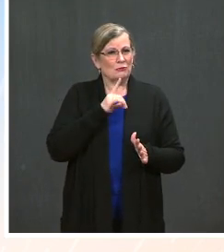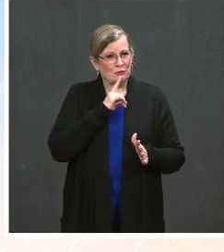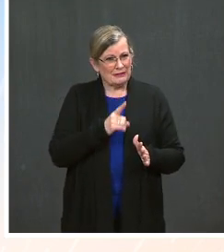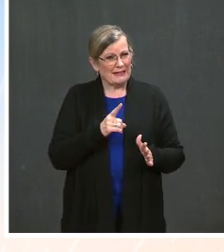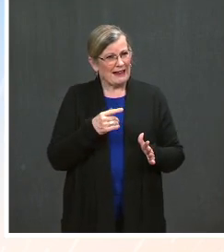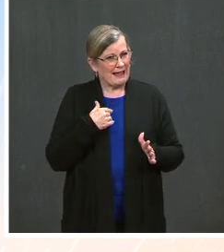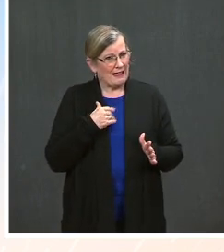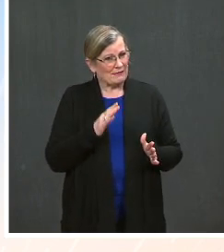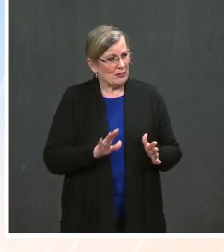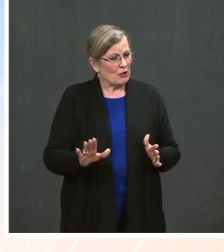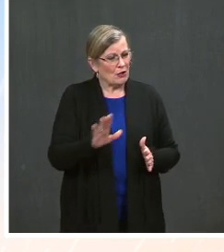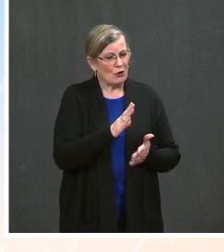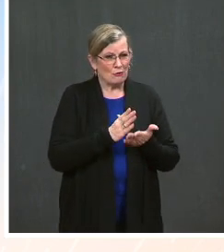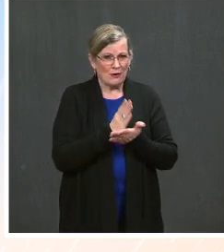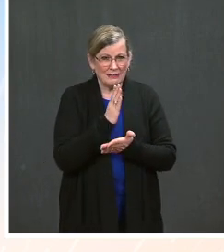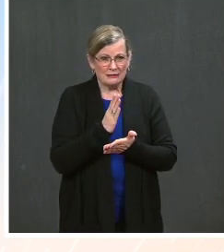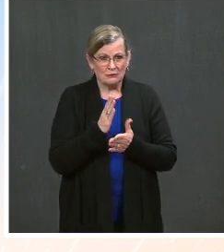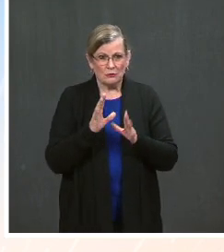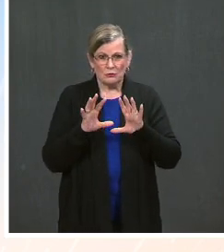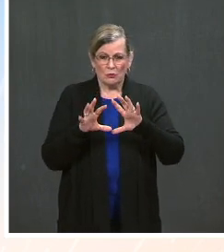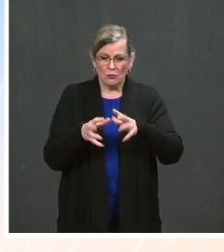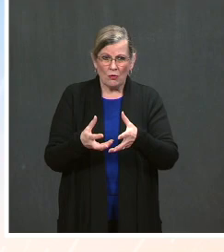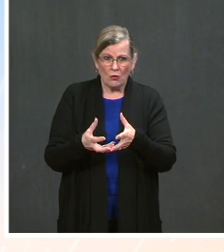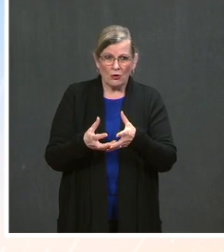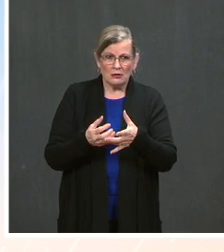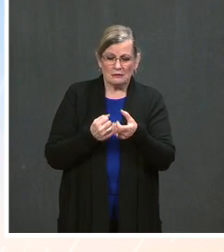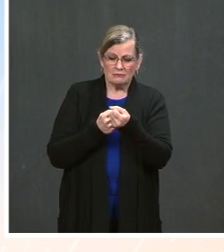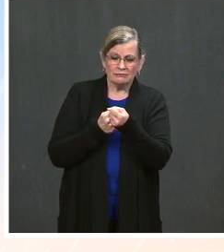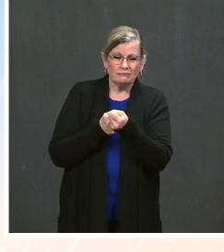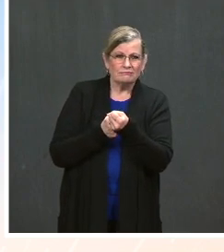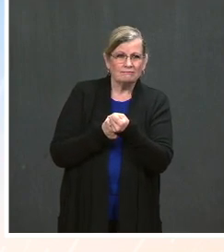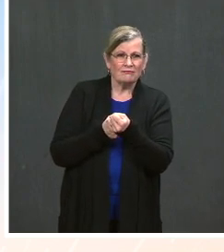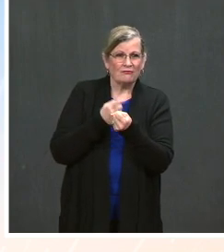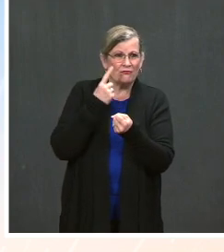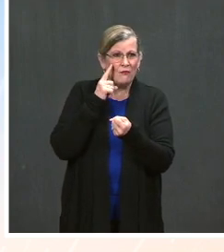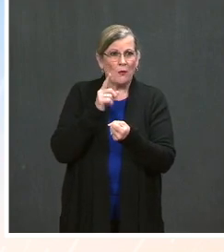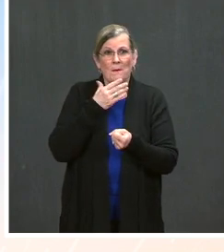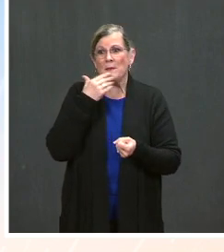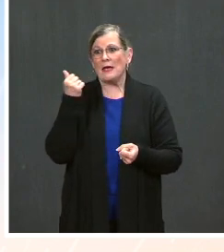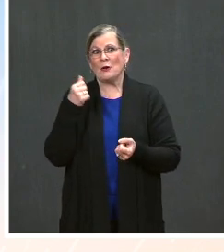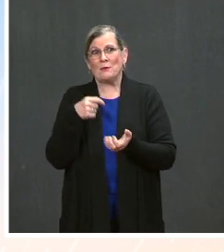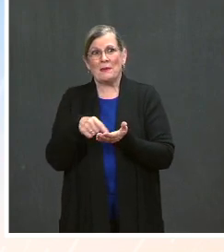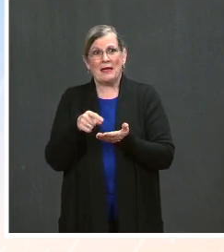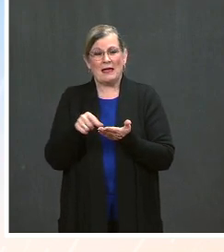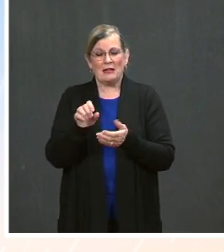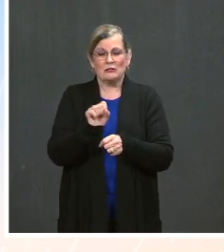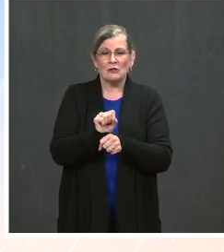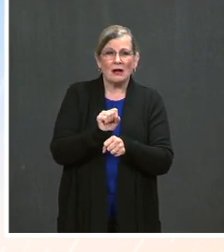and advocate for better-paying working conditions and jobs. Those investments will create and open up access to good